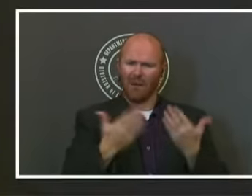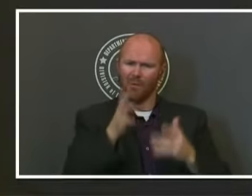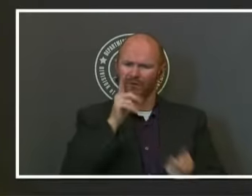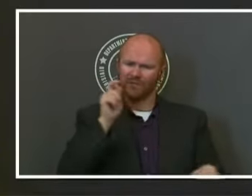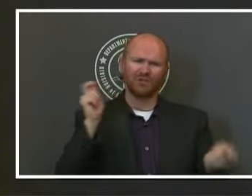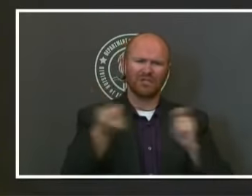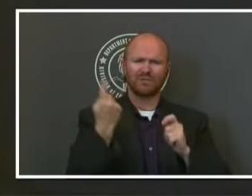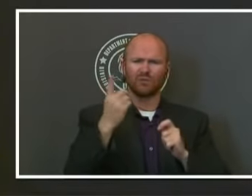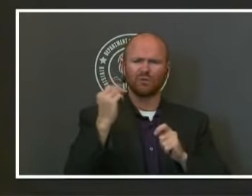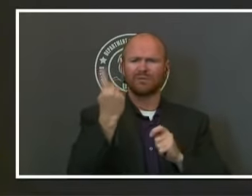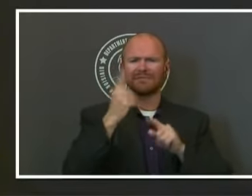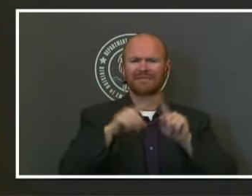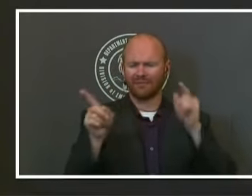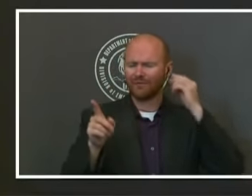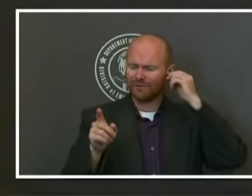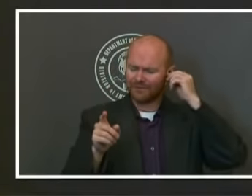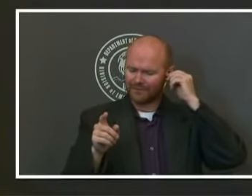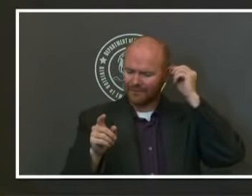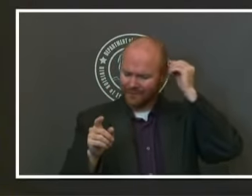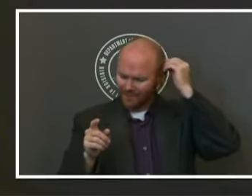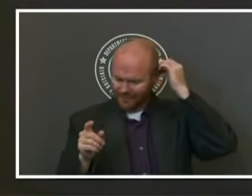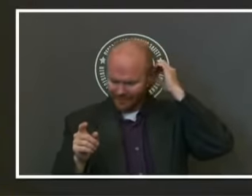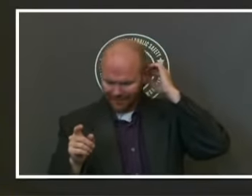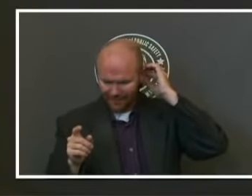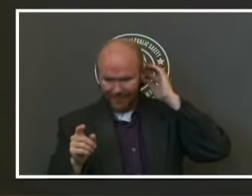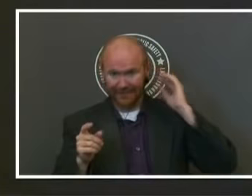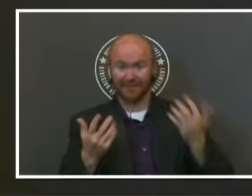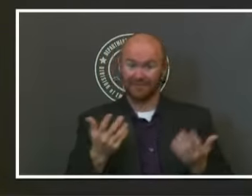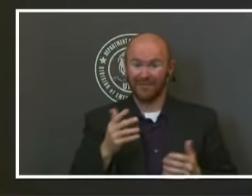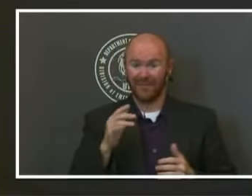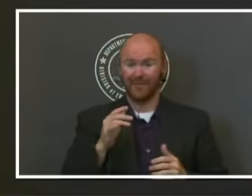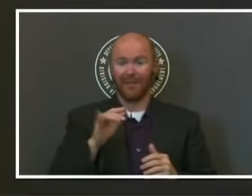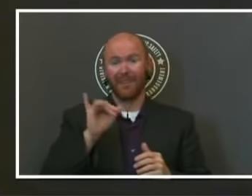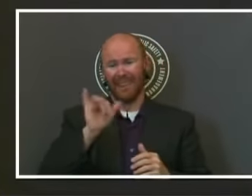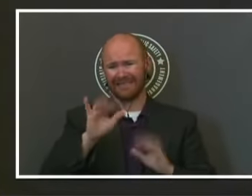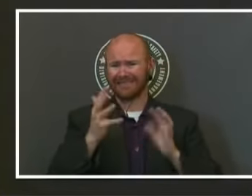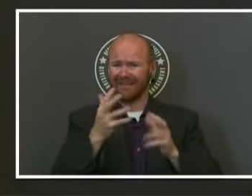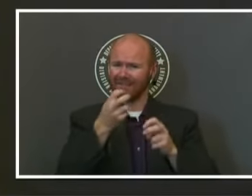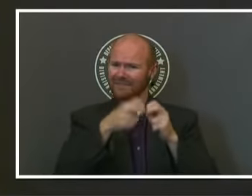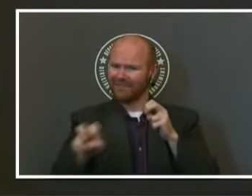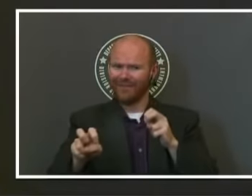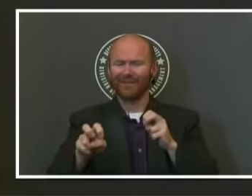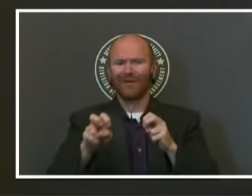well I take it might take me little time to kind of sort